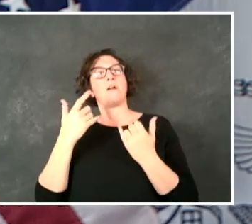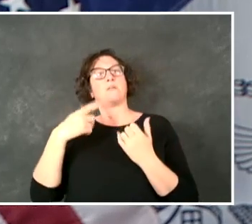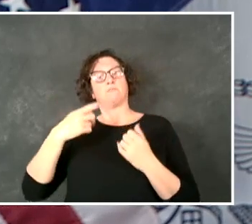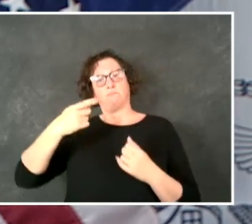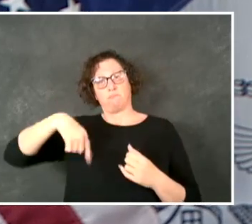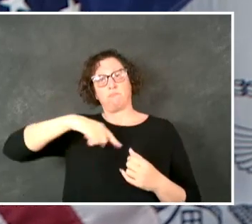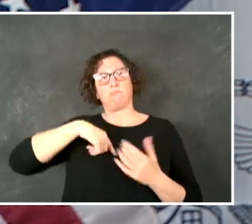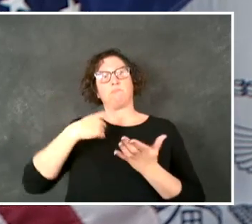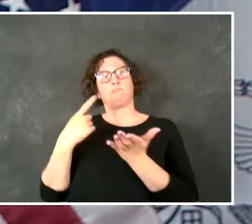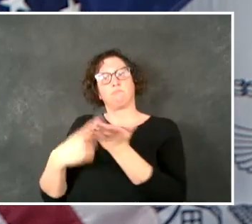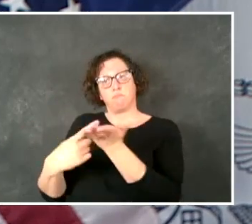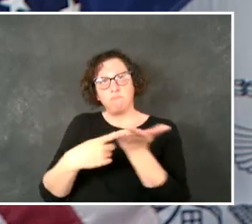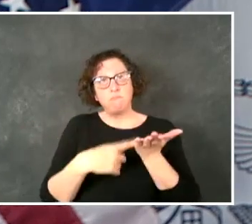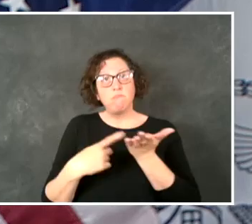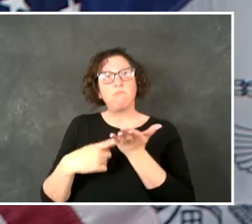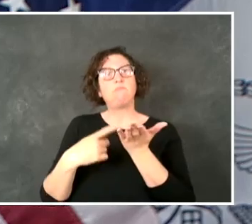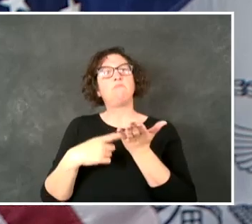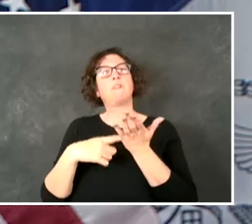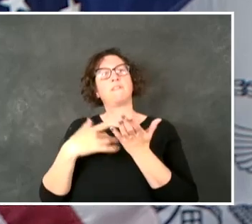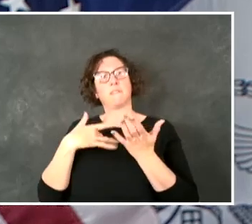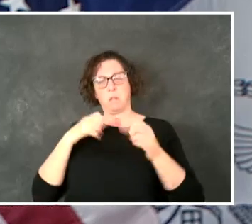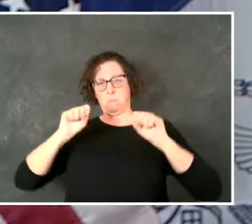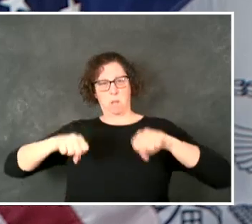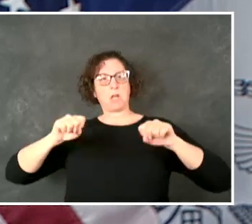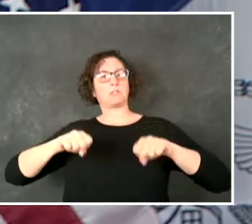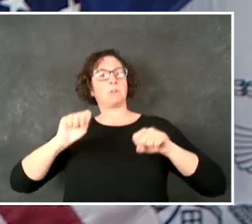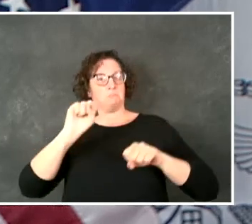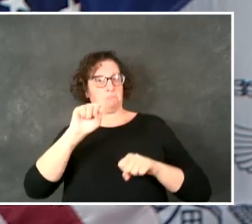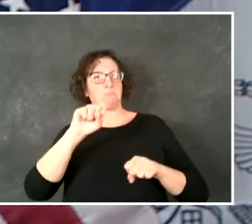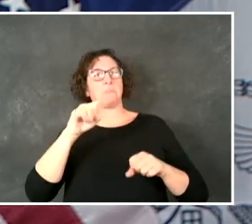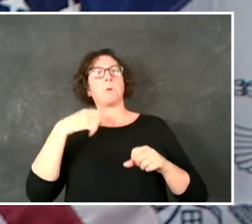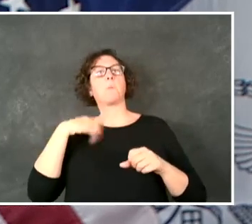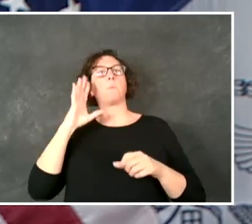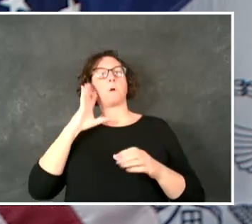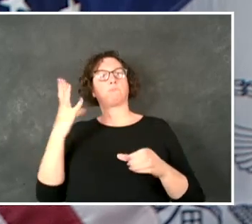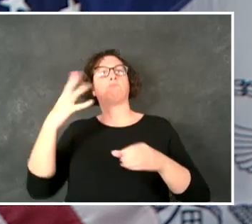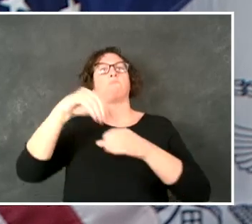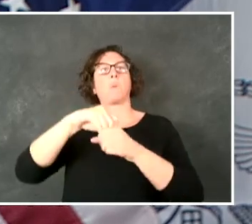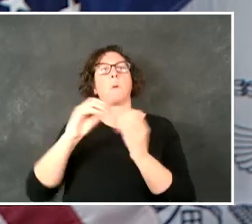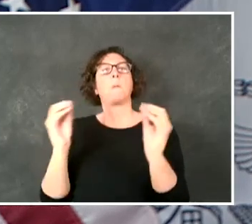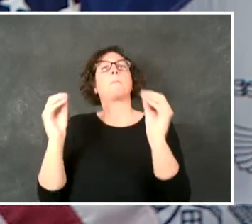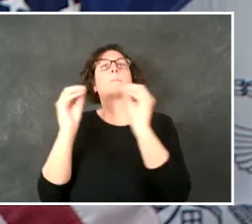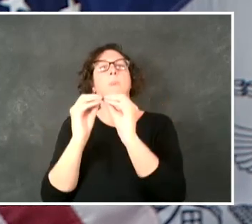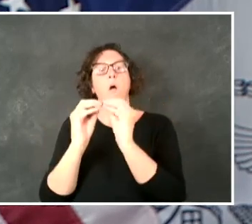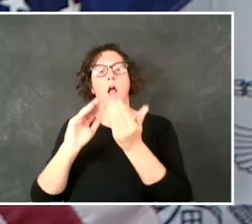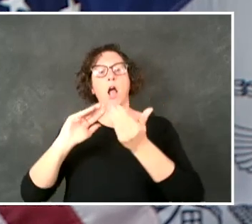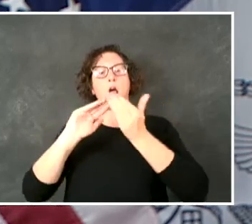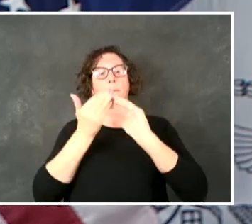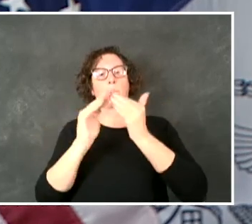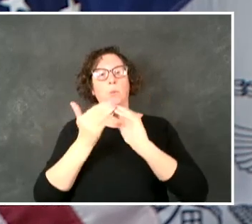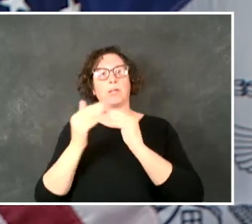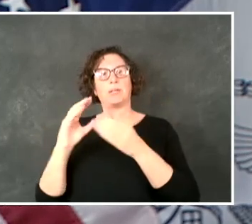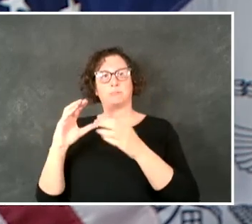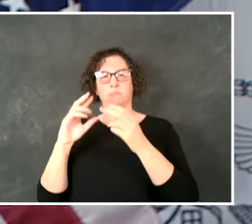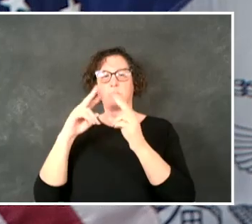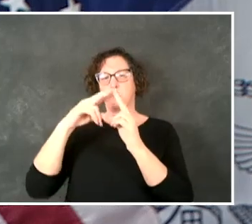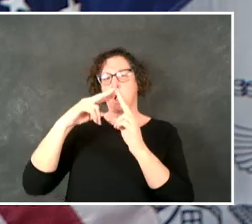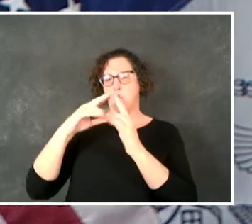OAKLAND. MORE WORK WITH TRUSTED COMMUNITY